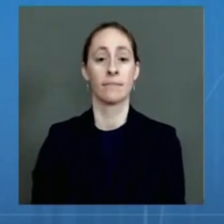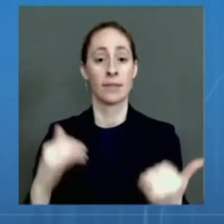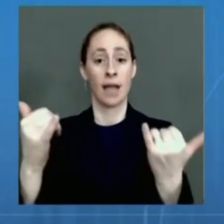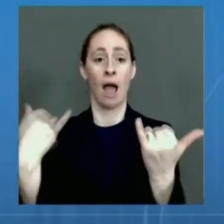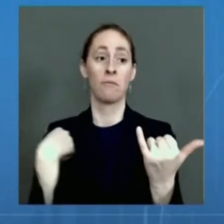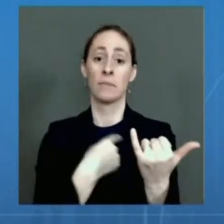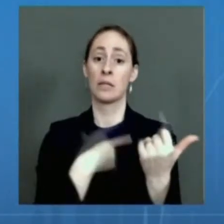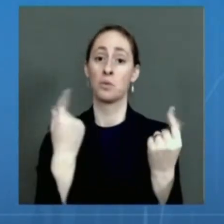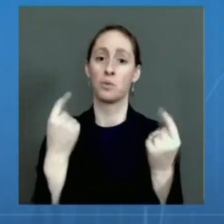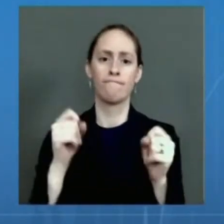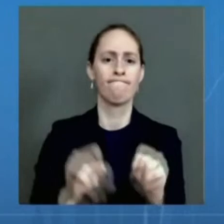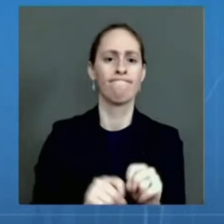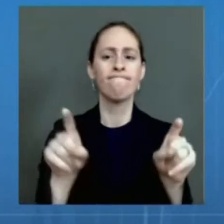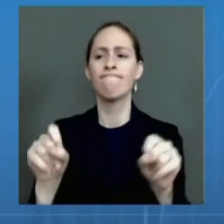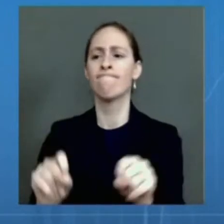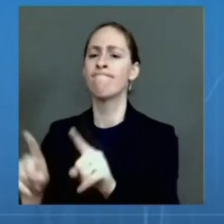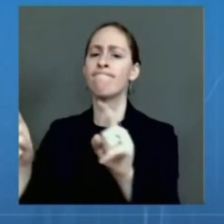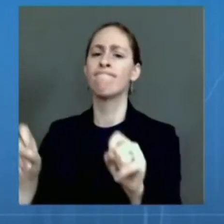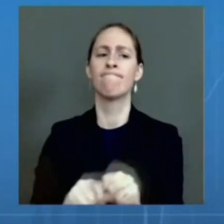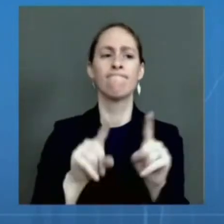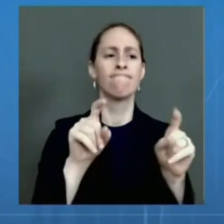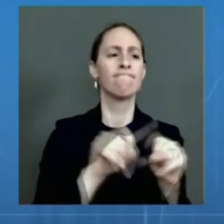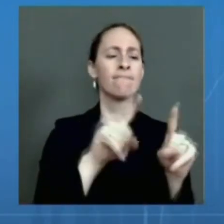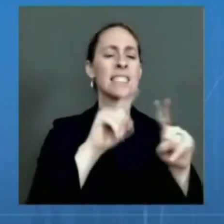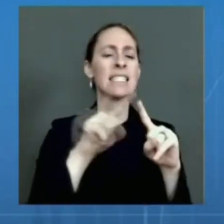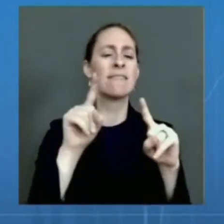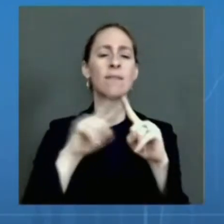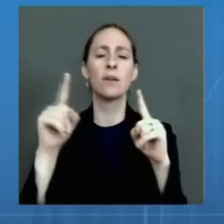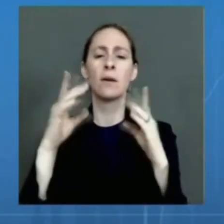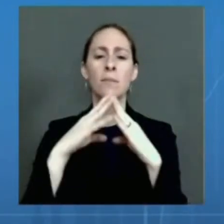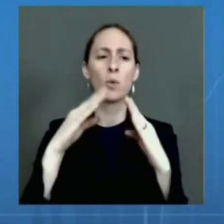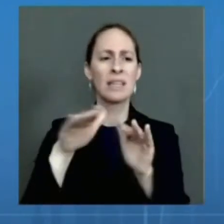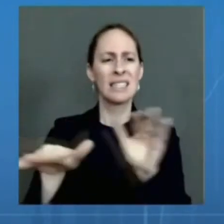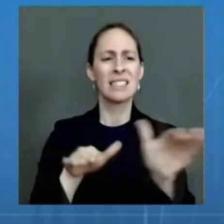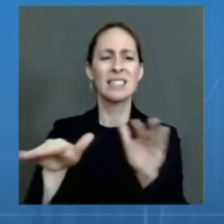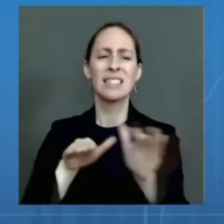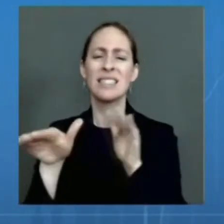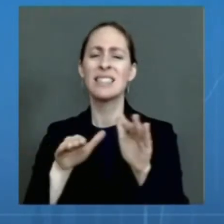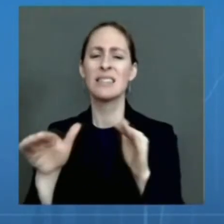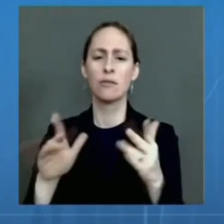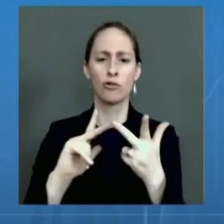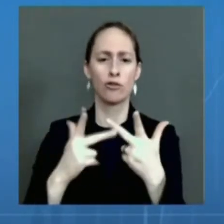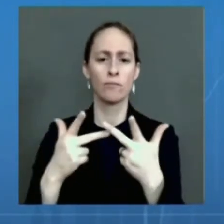MEDICARE IS REACHING OUT ENCOURAGING TO GET BOOSTERS SO